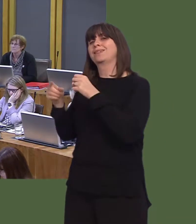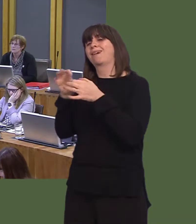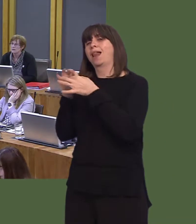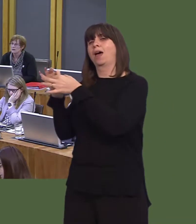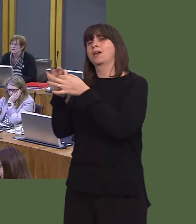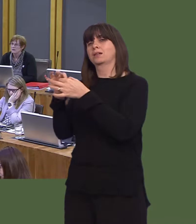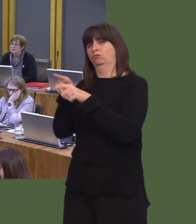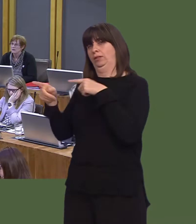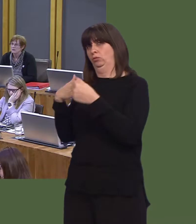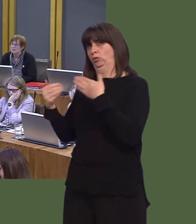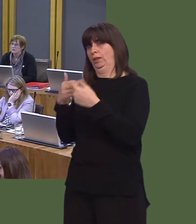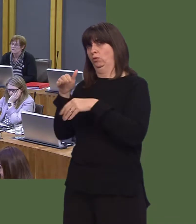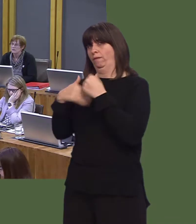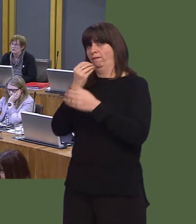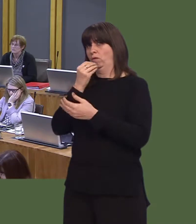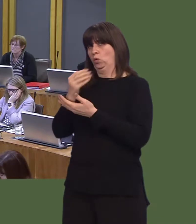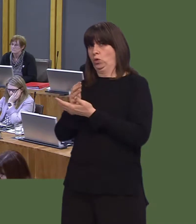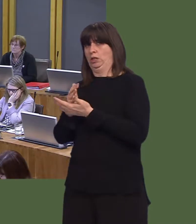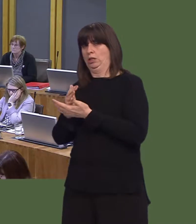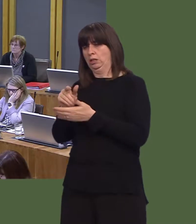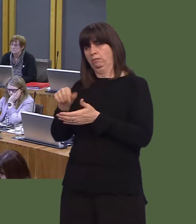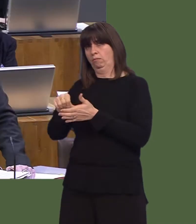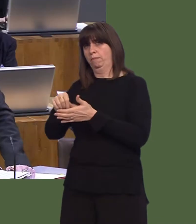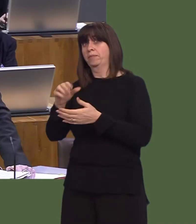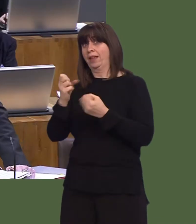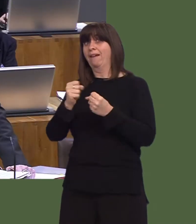There are a number, we understand, of food insecurity survey tools.